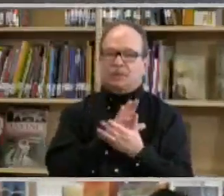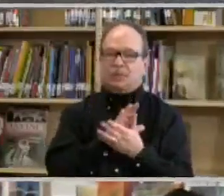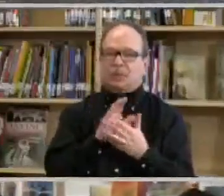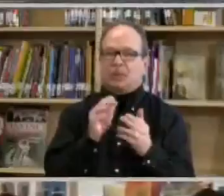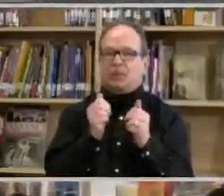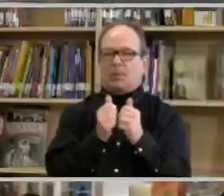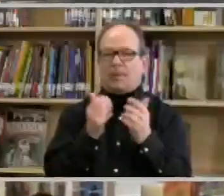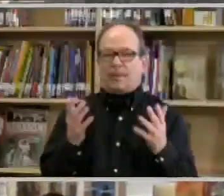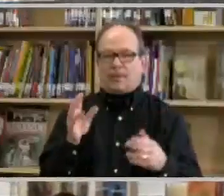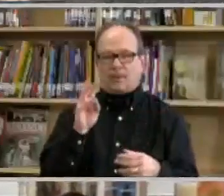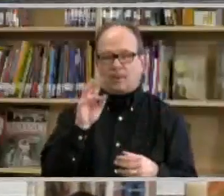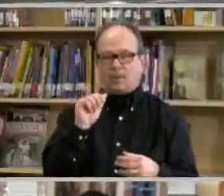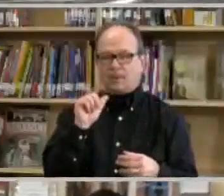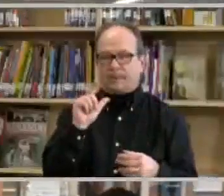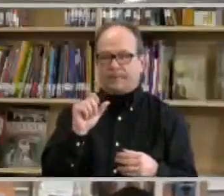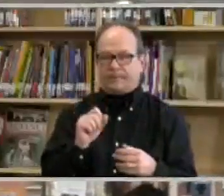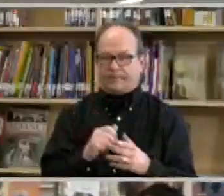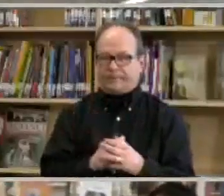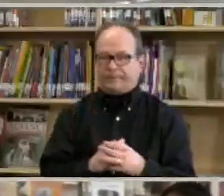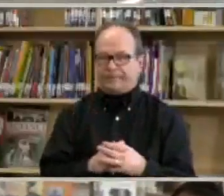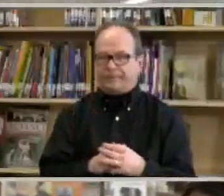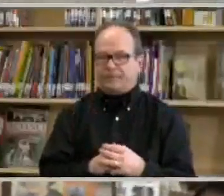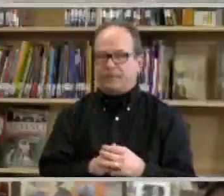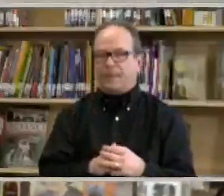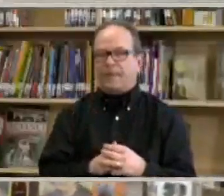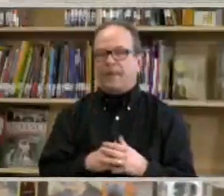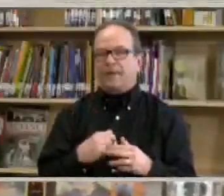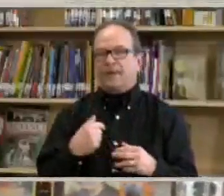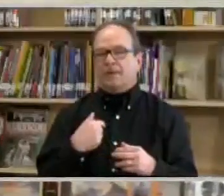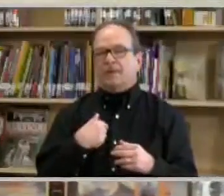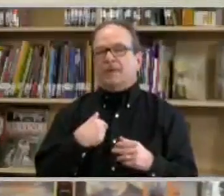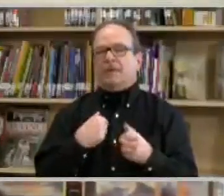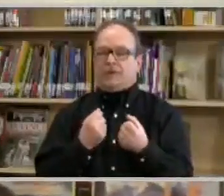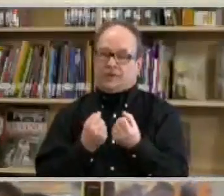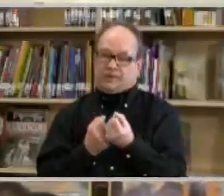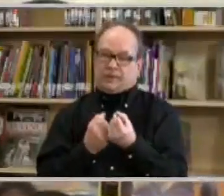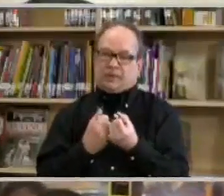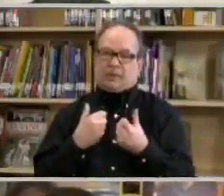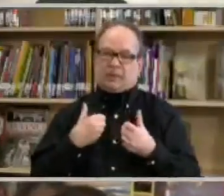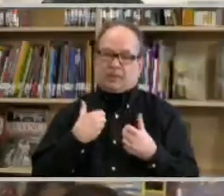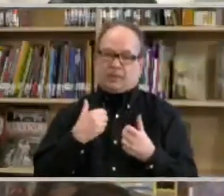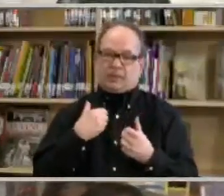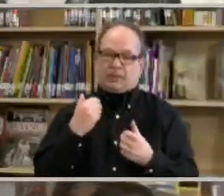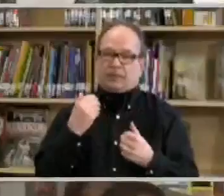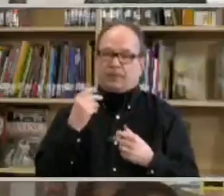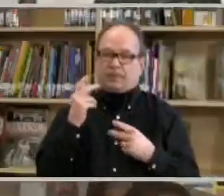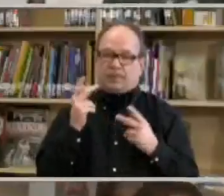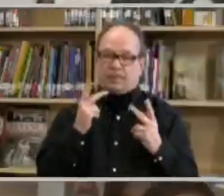I'M A SENIOR AS WELL ASIUM CAN RR -- I'M THE FOUNDER OF THE LOVE CATALYST A NONPROFIT